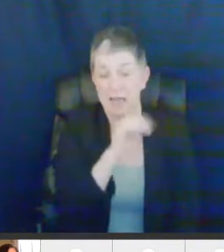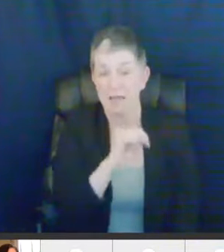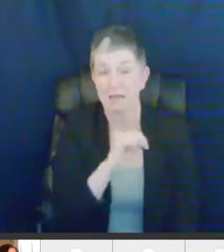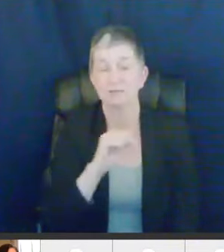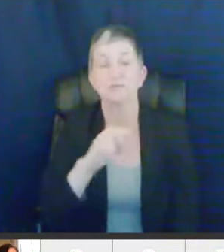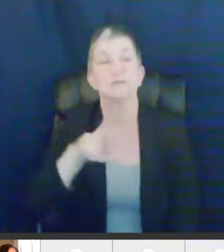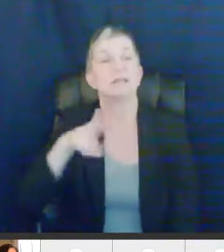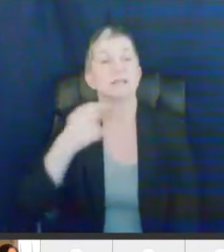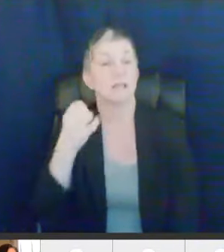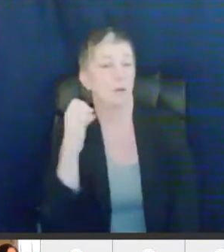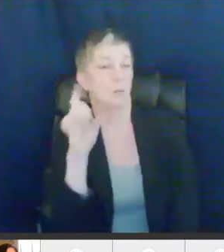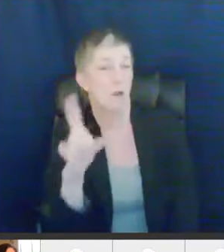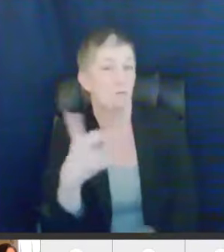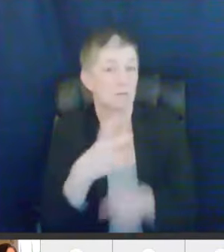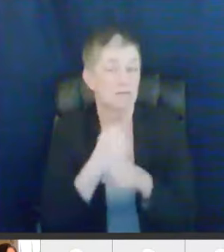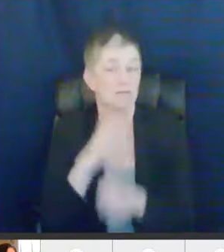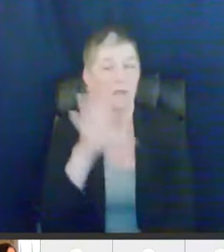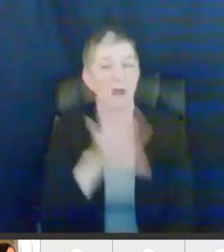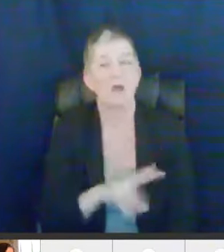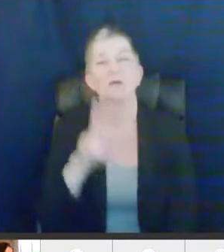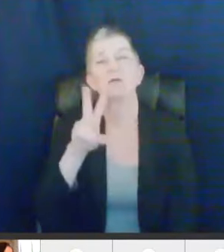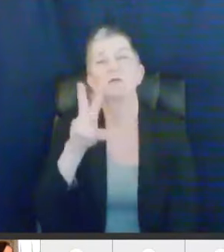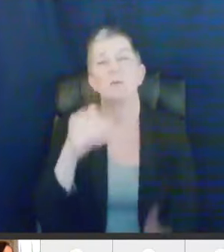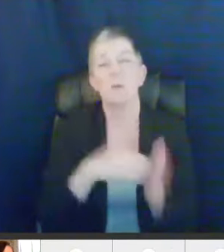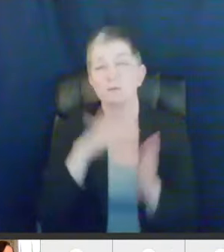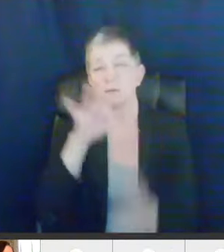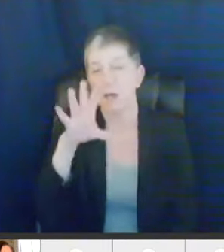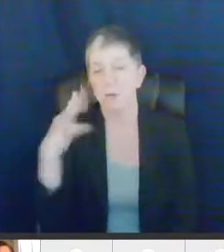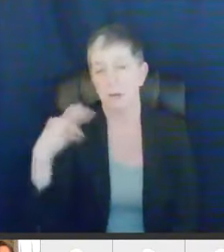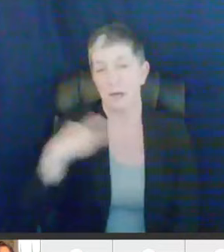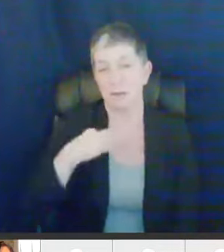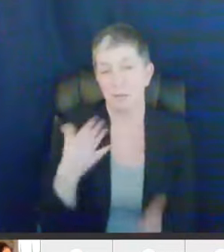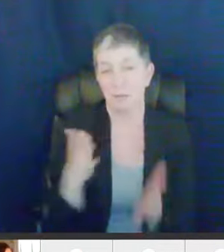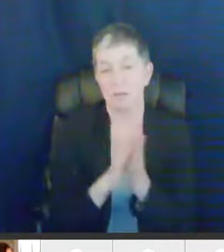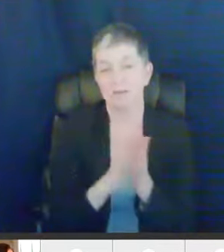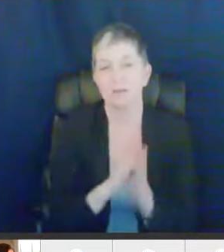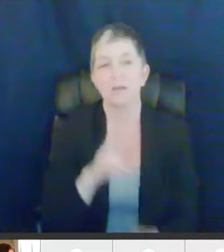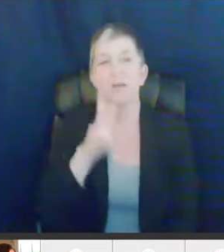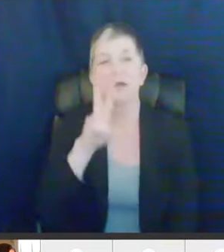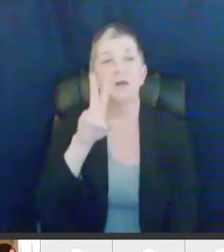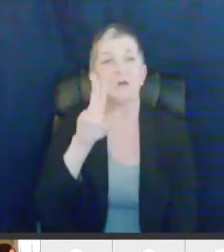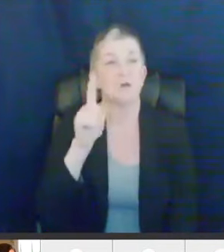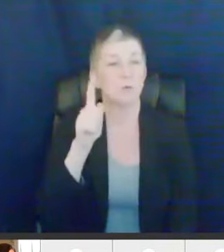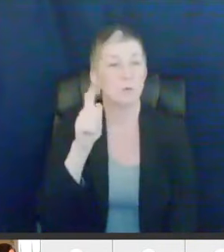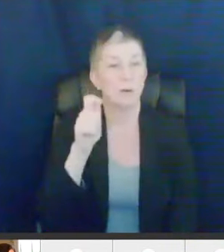approximately 2,900 applications requesting 29.3 million in grant awards